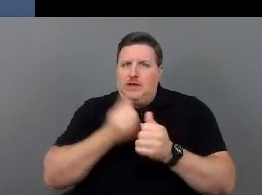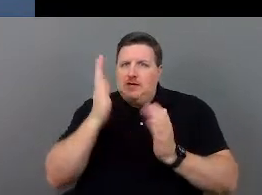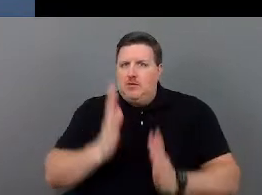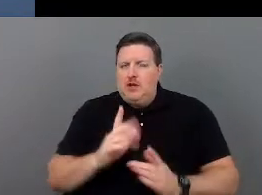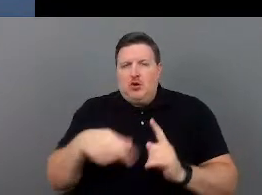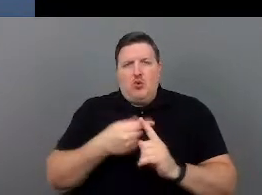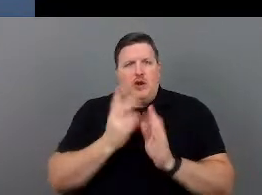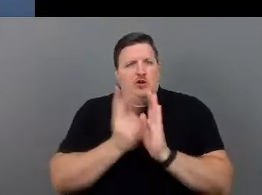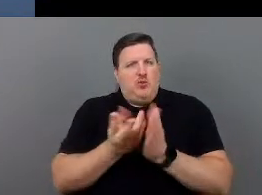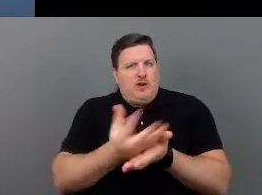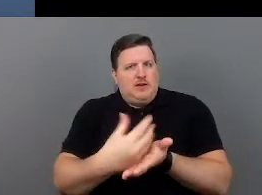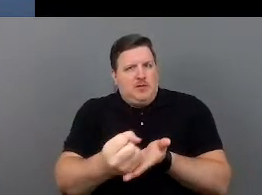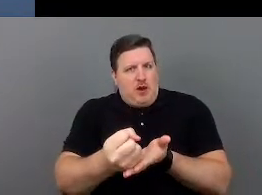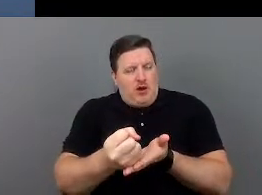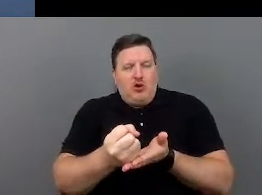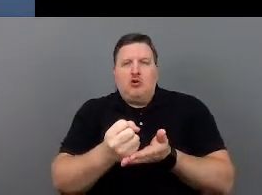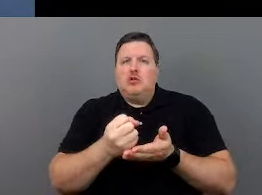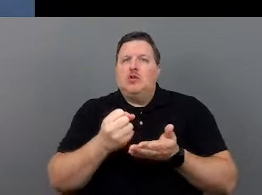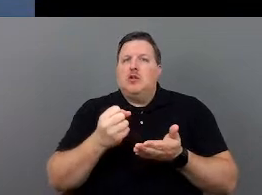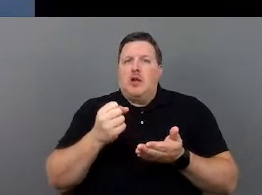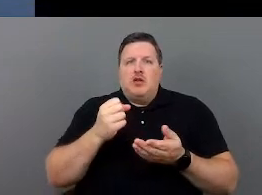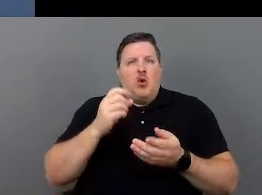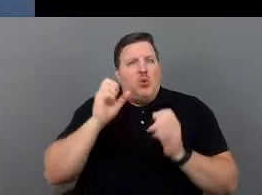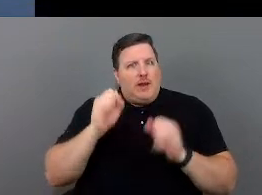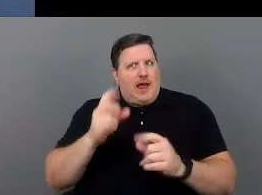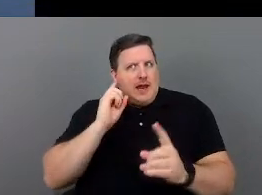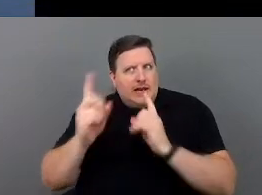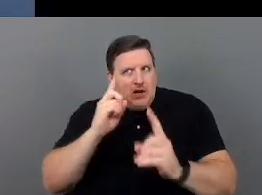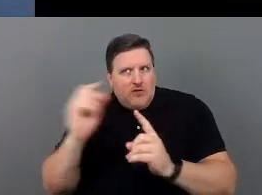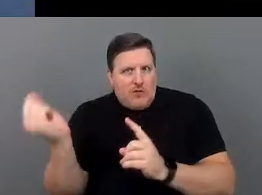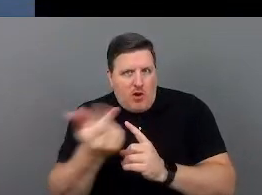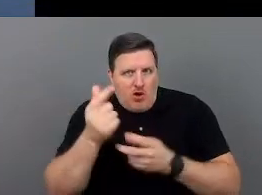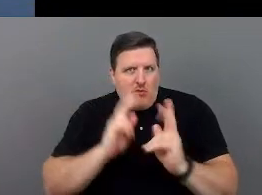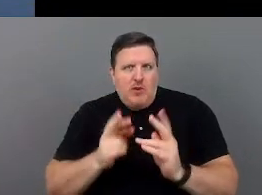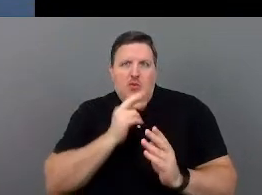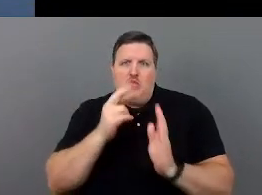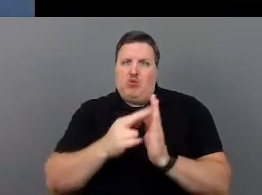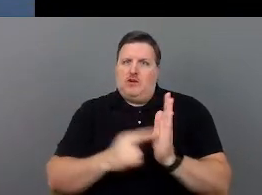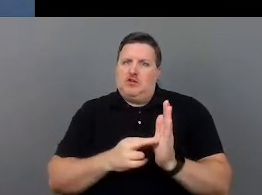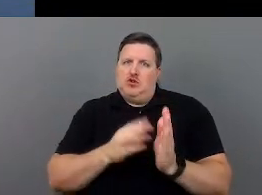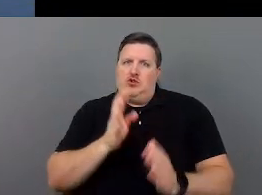MUTE EACH SPEAKER WHEN THEIR TIME HAS EXPIRED. THIS WILL ALLOW US TO HEAR FROM EVERYONE WHO HAS REGISTERED TO SPEAK.